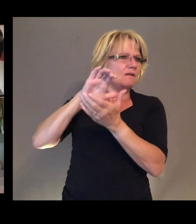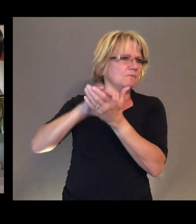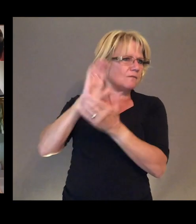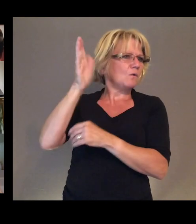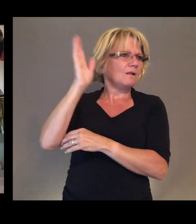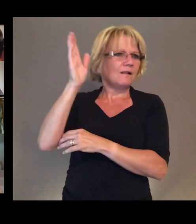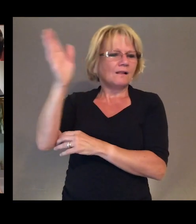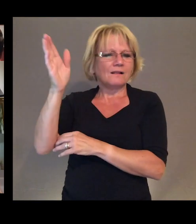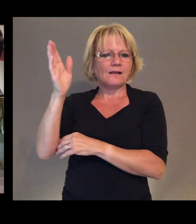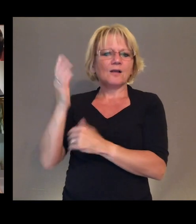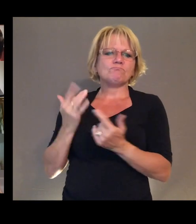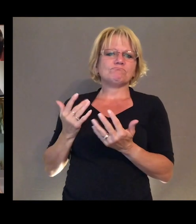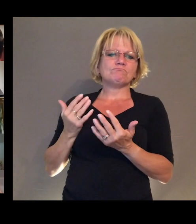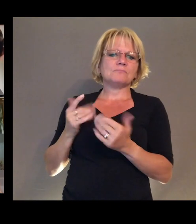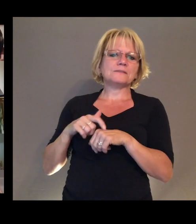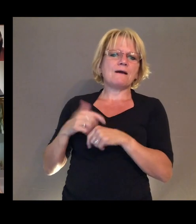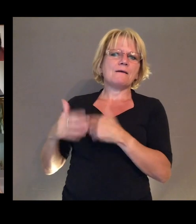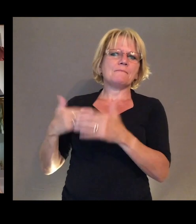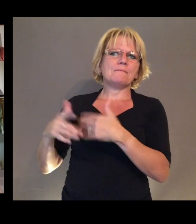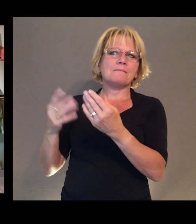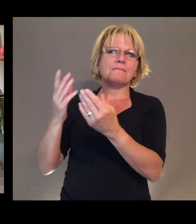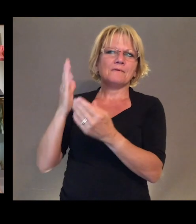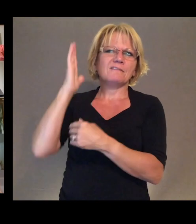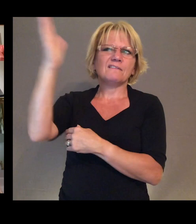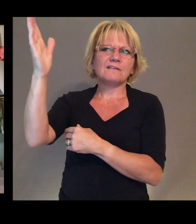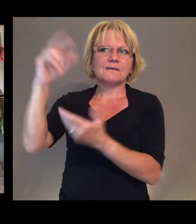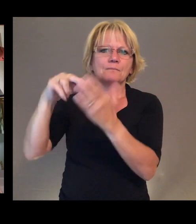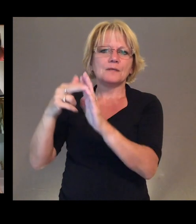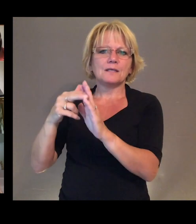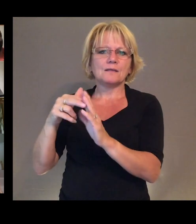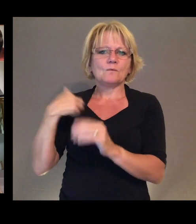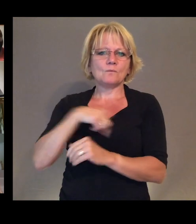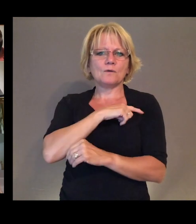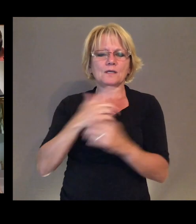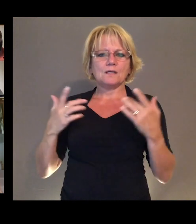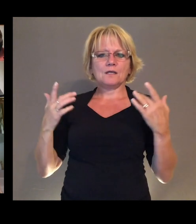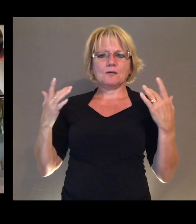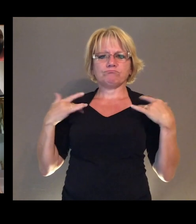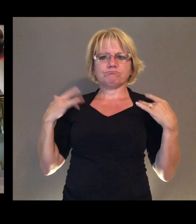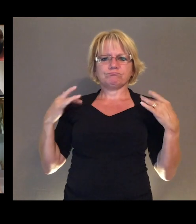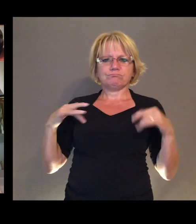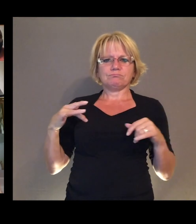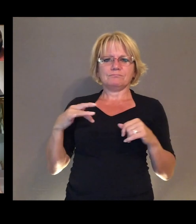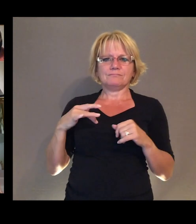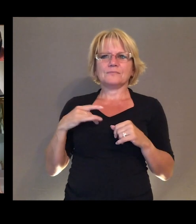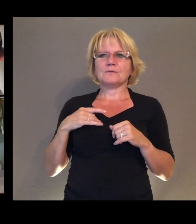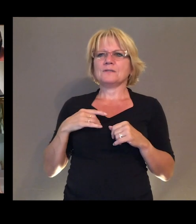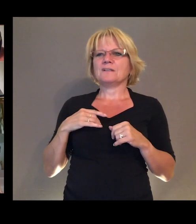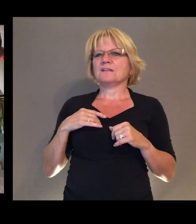then that takes away our own role in making the change, right. That we assume someone else will make everything better and that we just have to sit back.